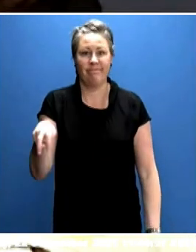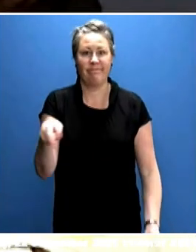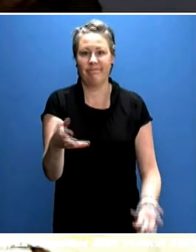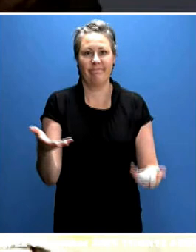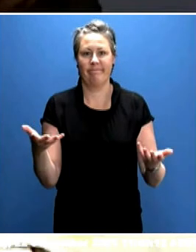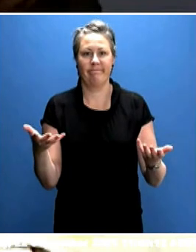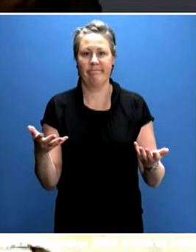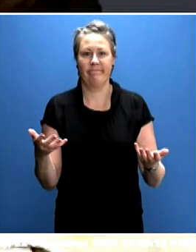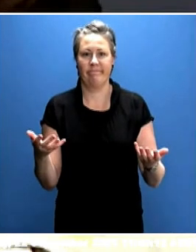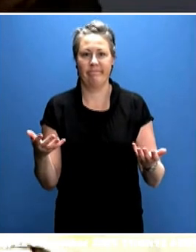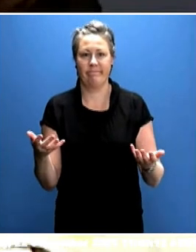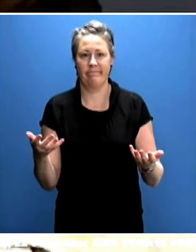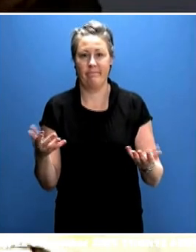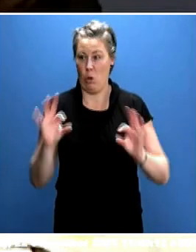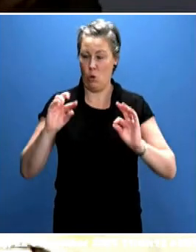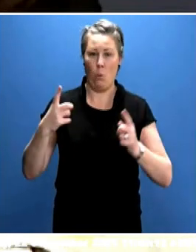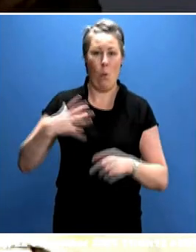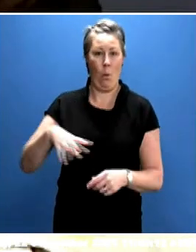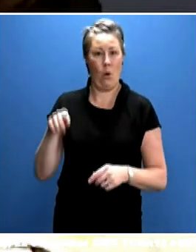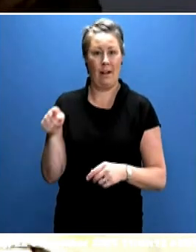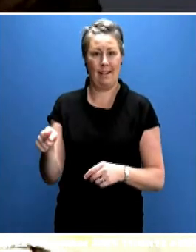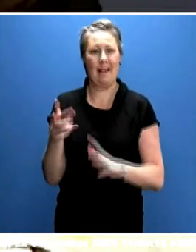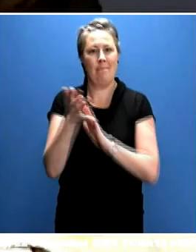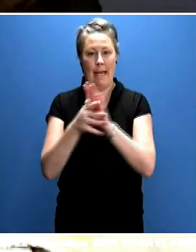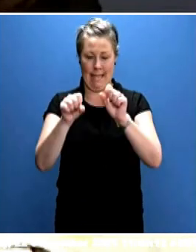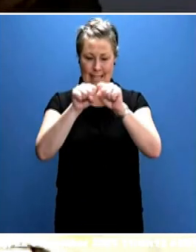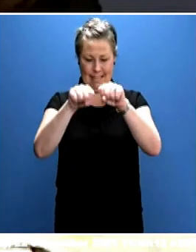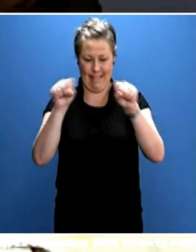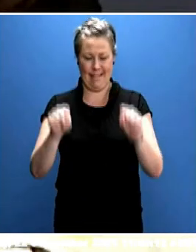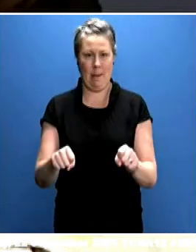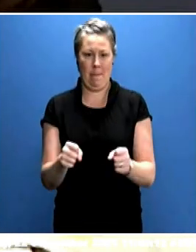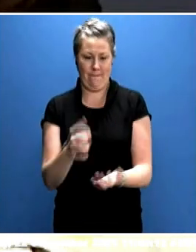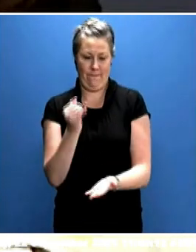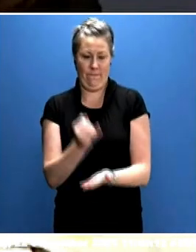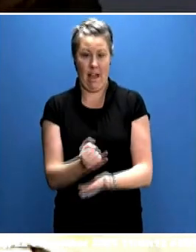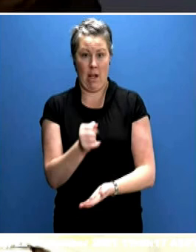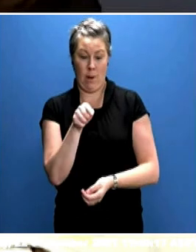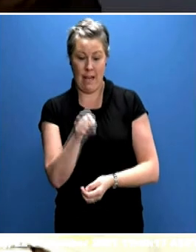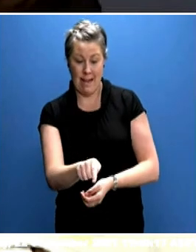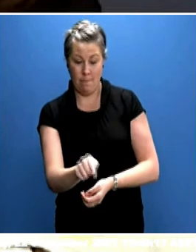He's an example of how the system fails Aboriginal people and he's not alone.